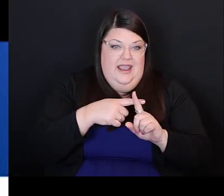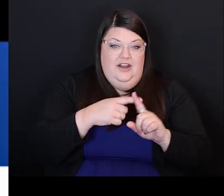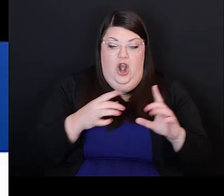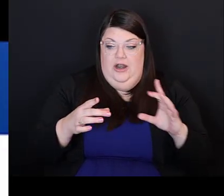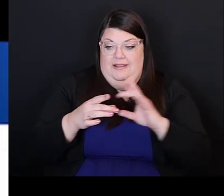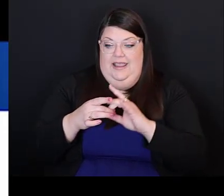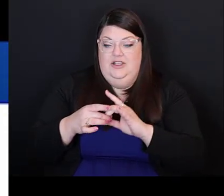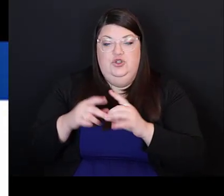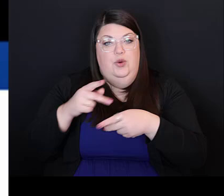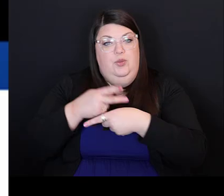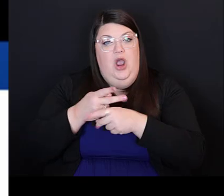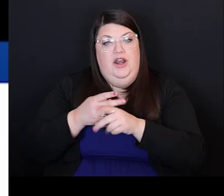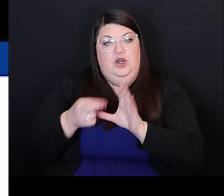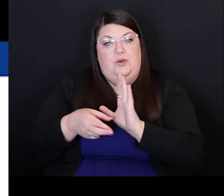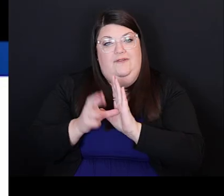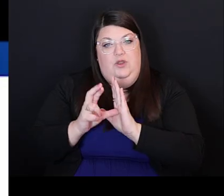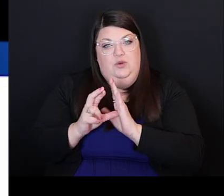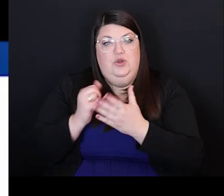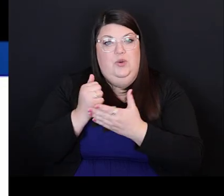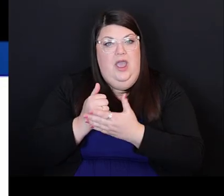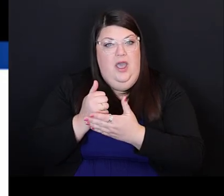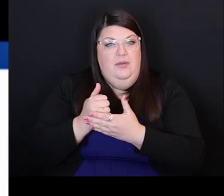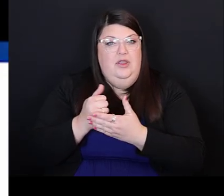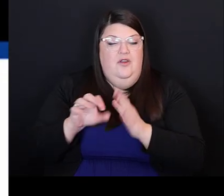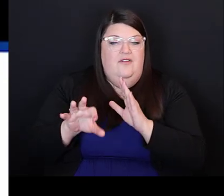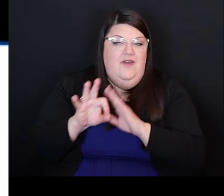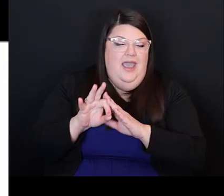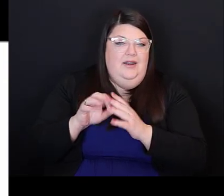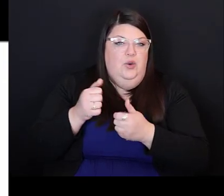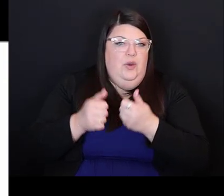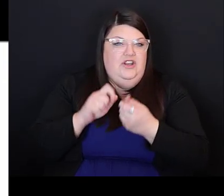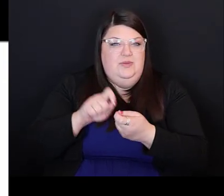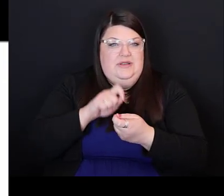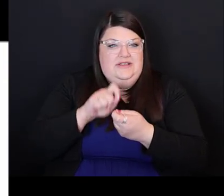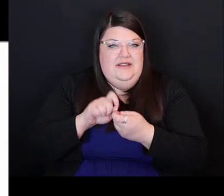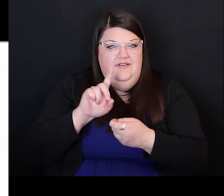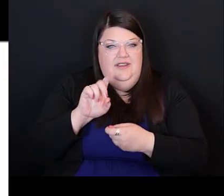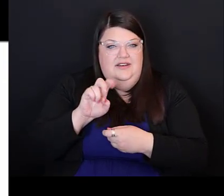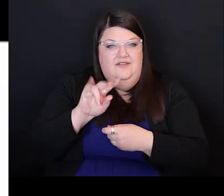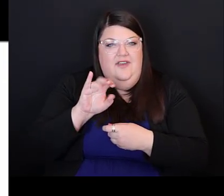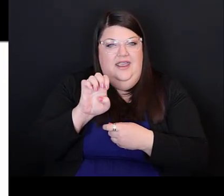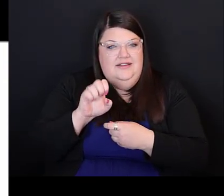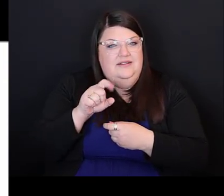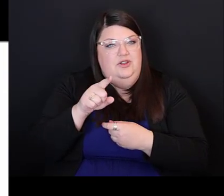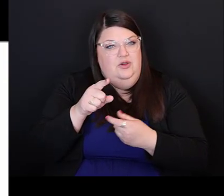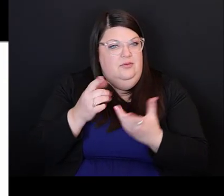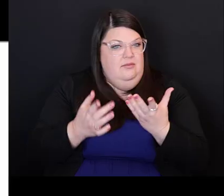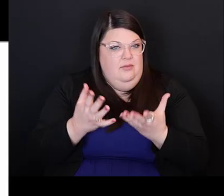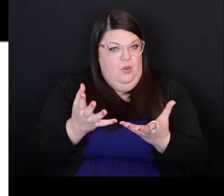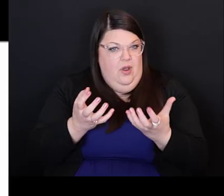smart thermostat are links to product reviews to help you select your specific device that you are wanting to get.